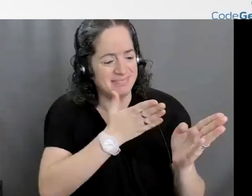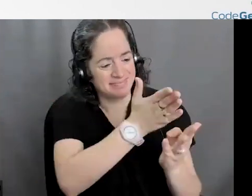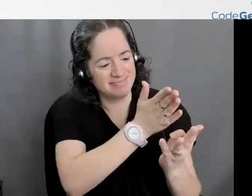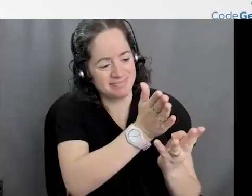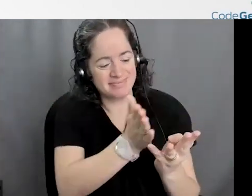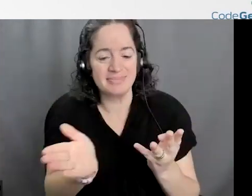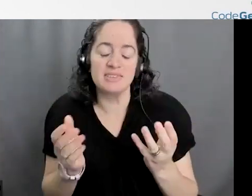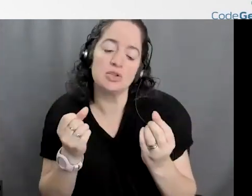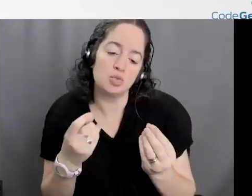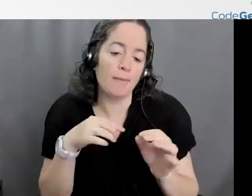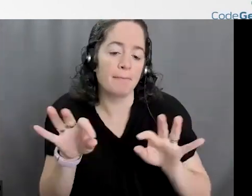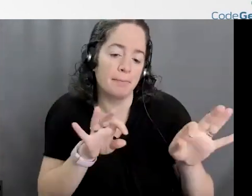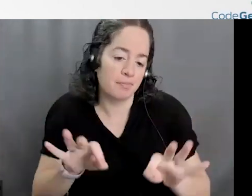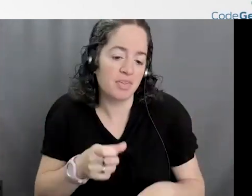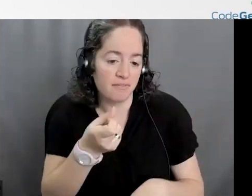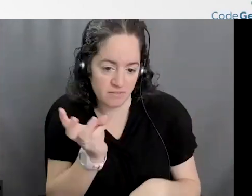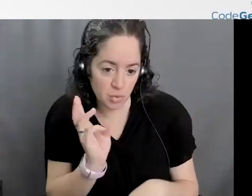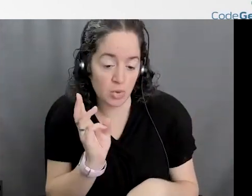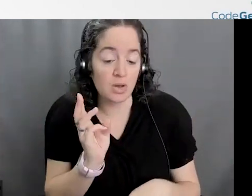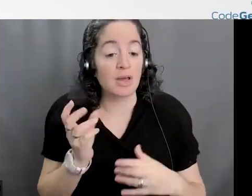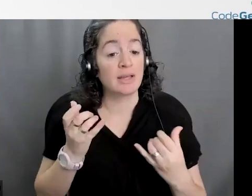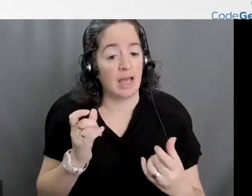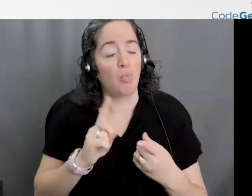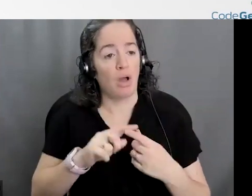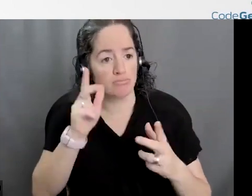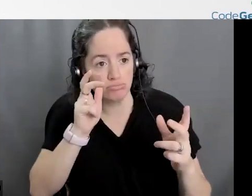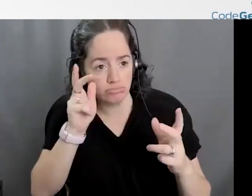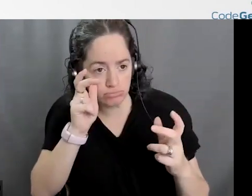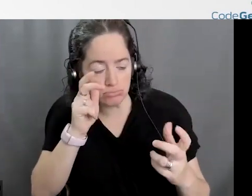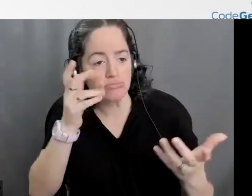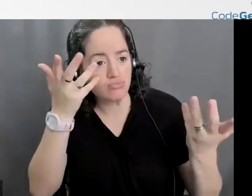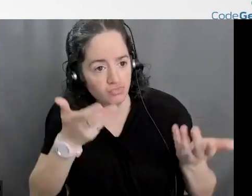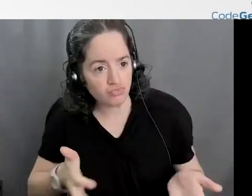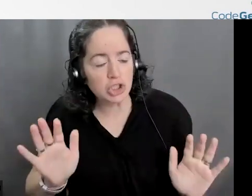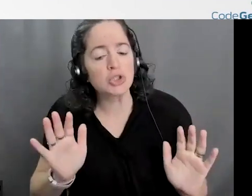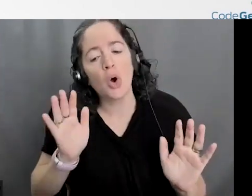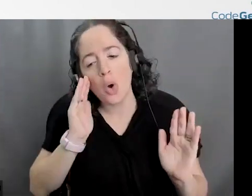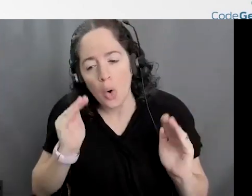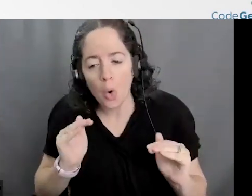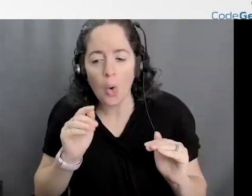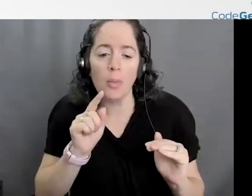When you leave today, I'm hoping that you feel like you have picked up one or two tips in each of these four areas.